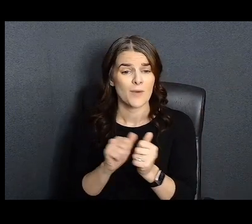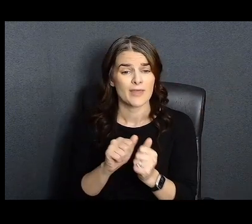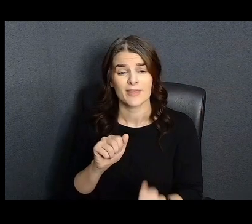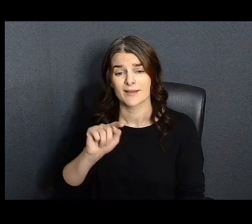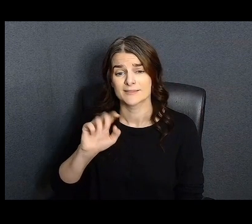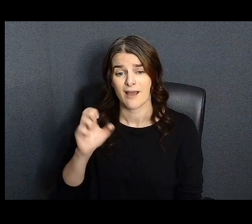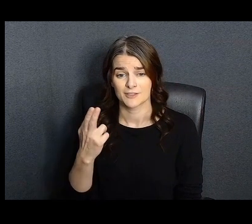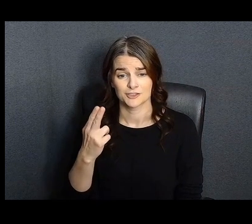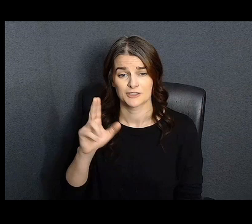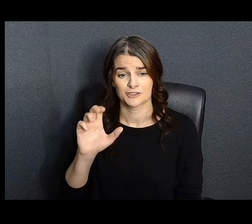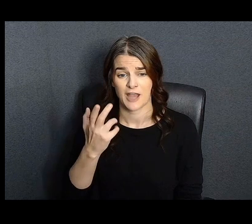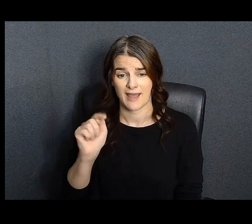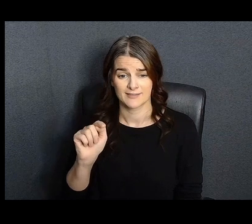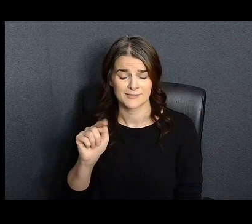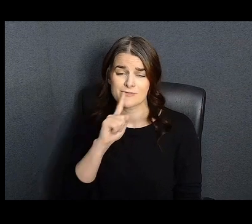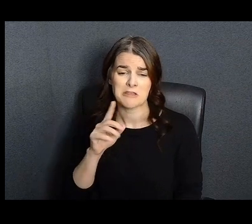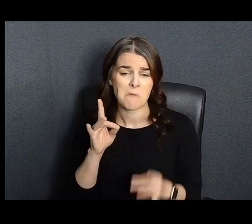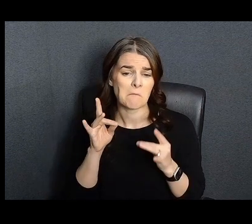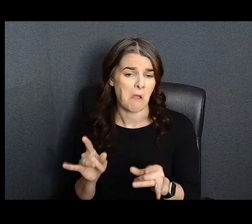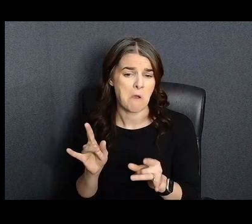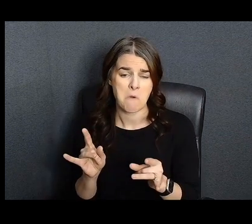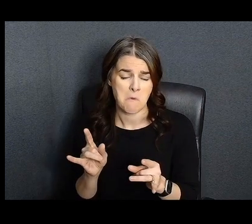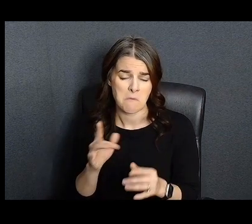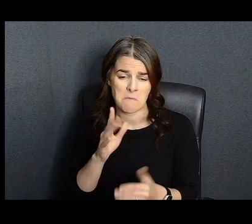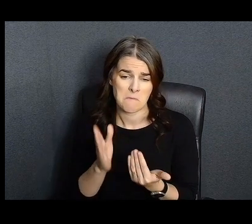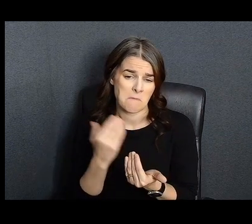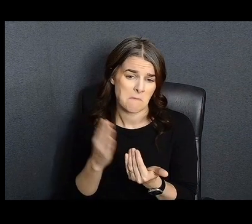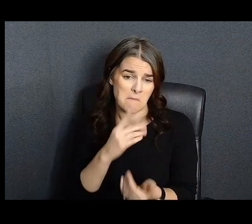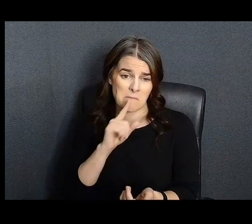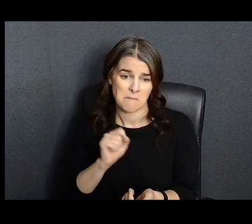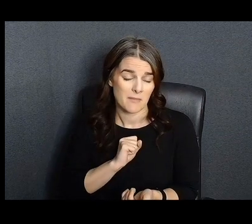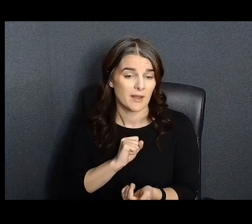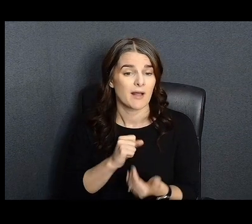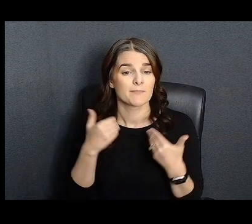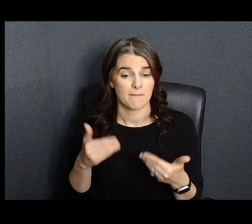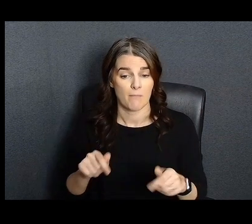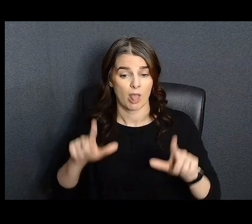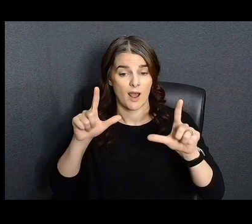Let me pull up pages. Here we go. Let's add a drink.